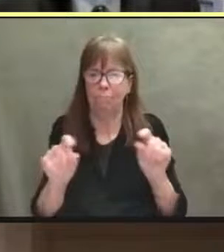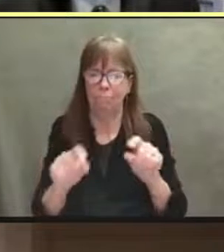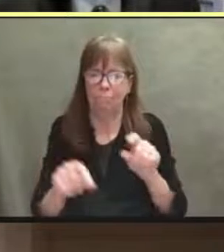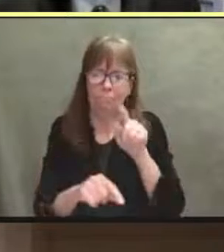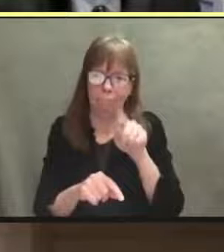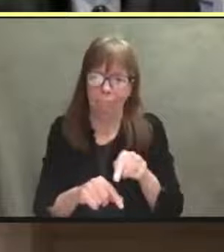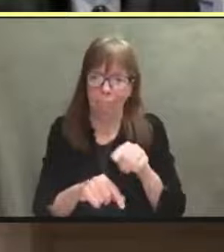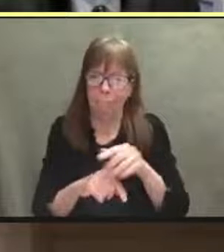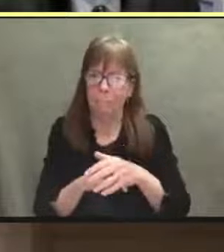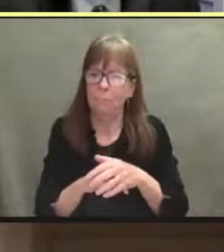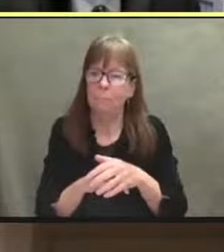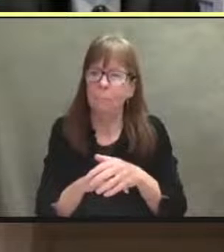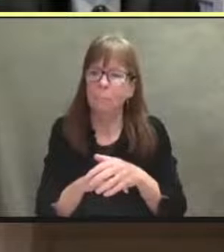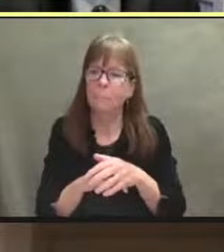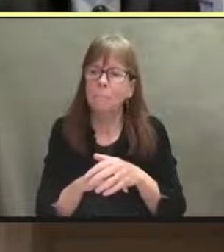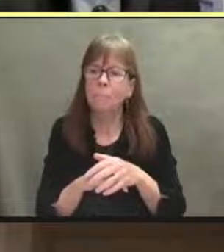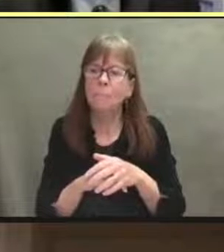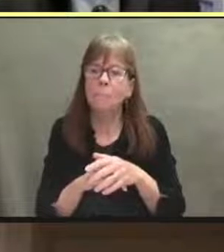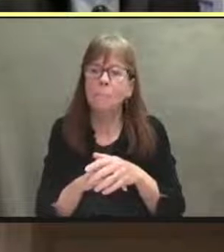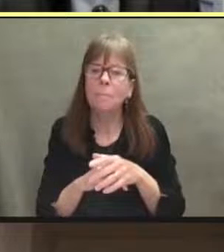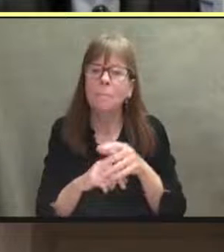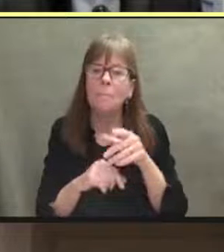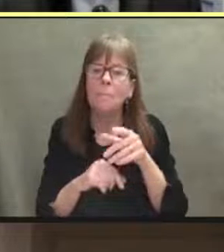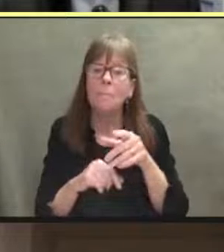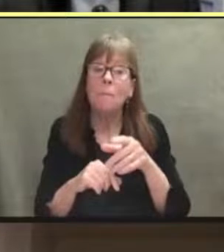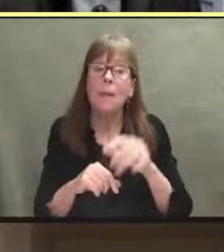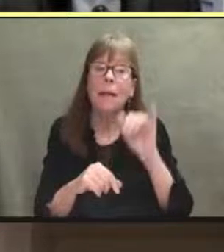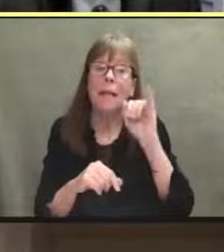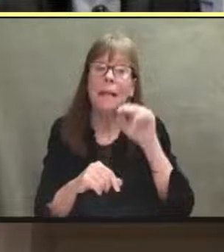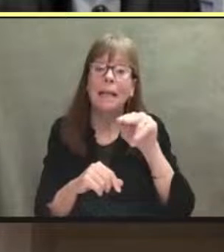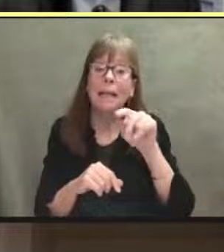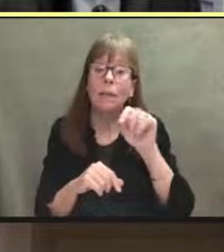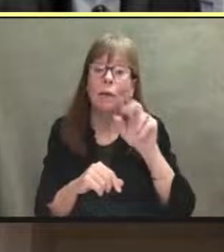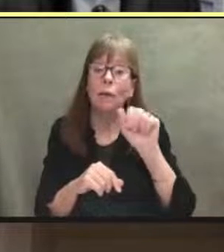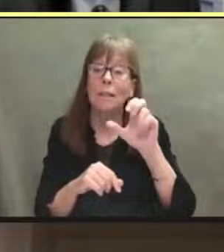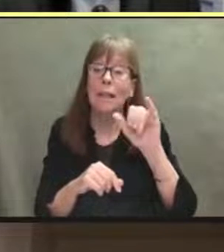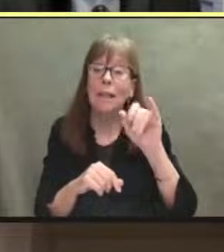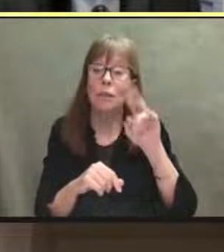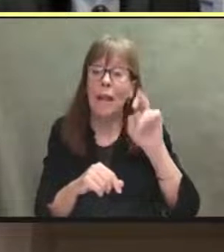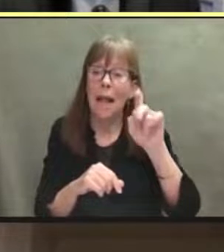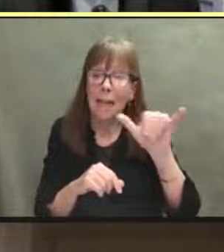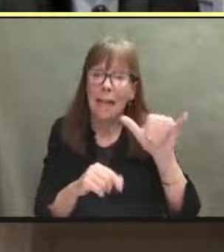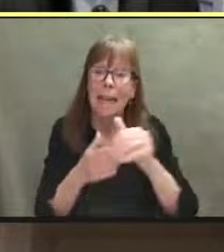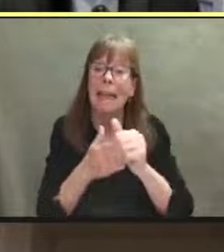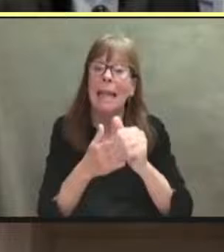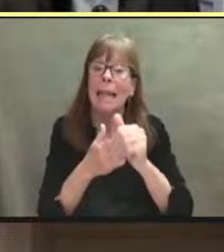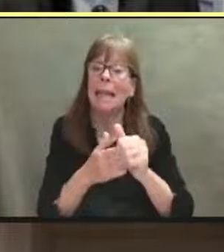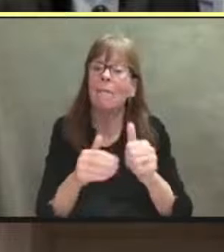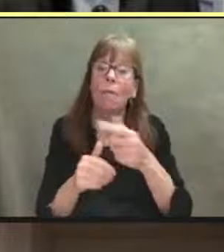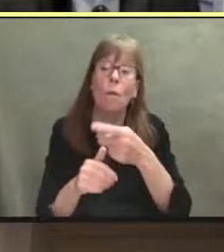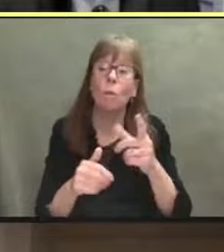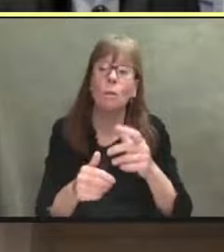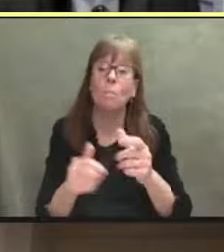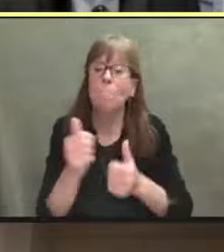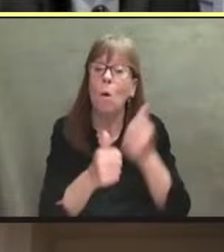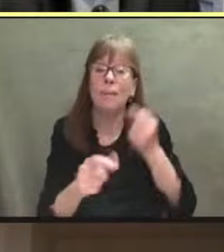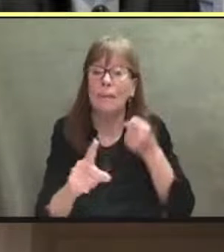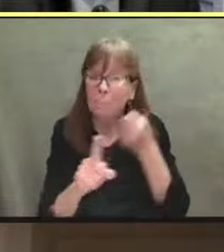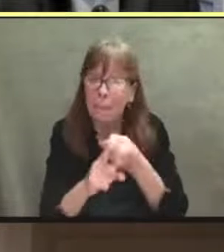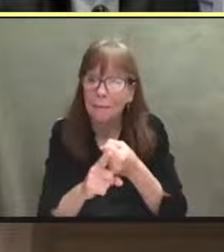These are intersectionality, leadership of those most impacted, anti-capitalism,